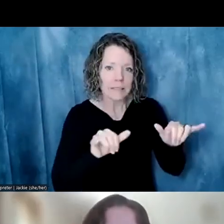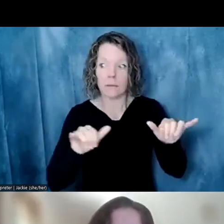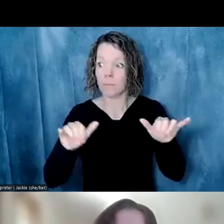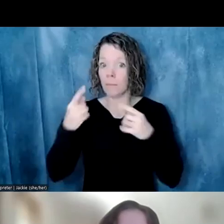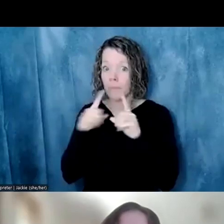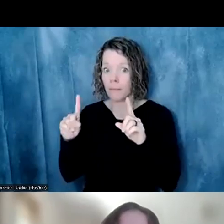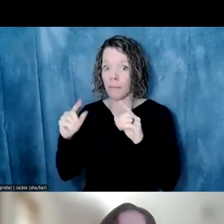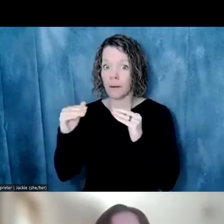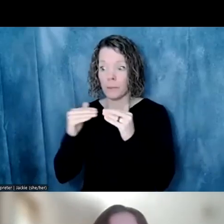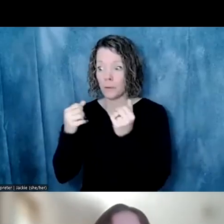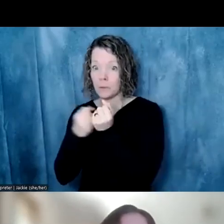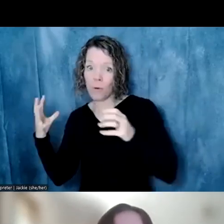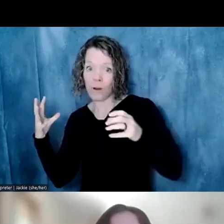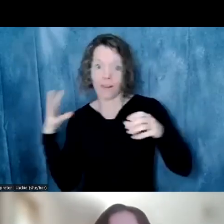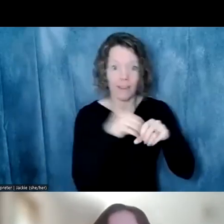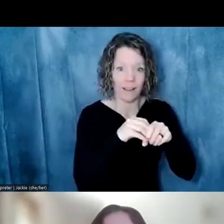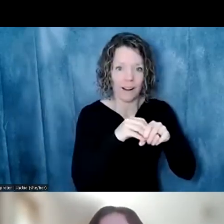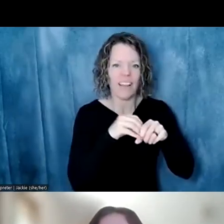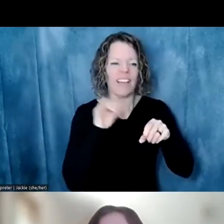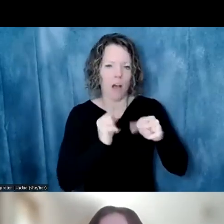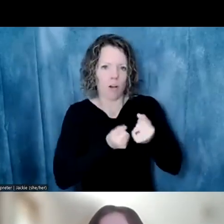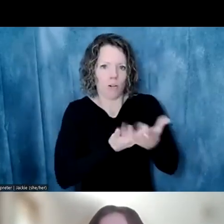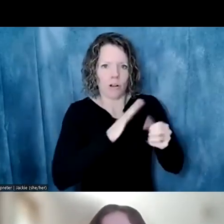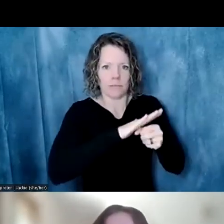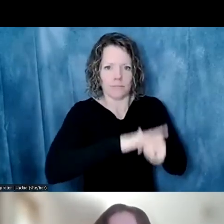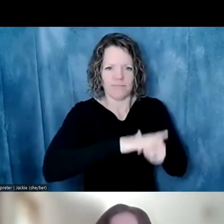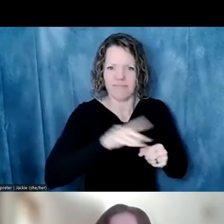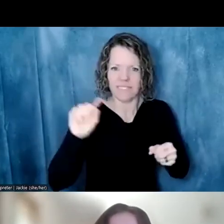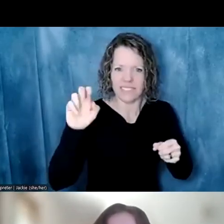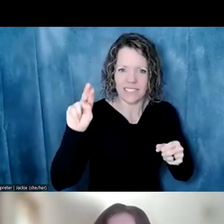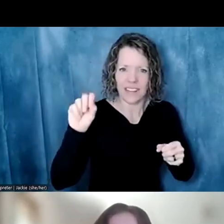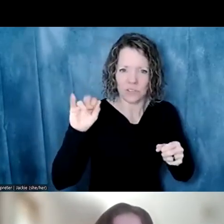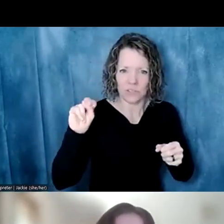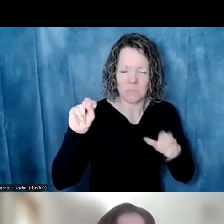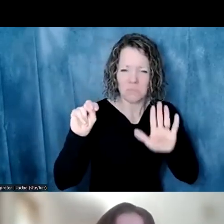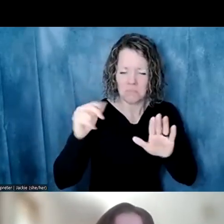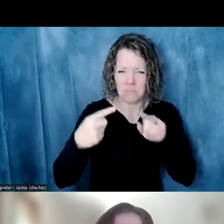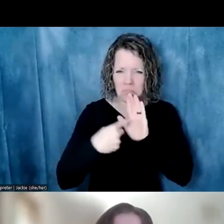So there is an organic tension between peer support practices,